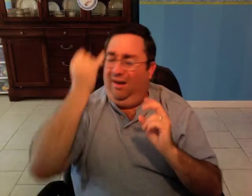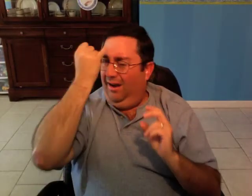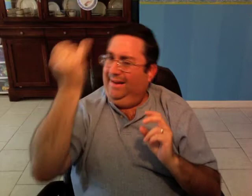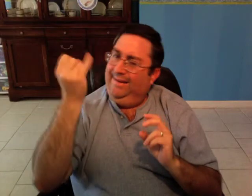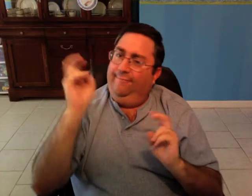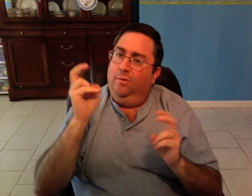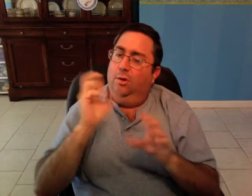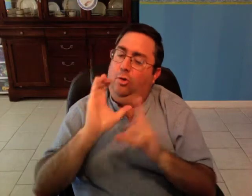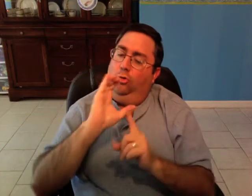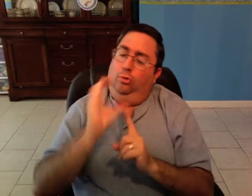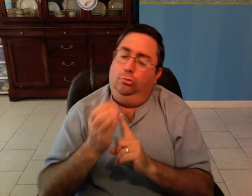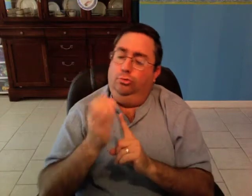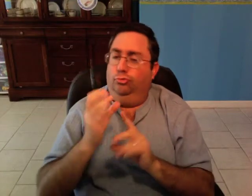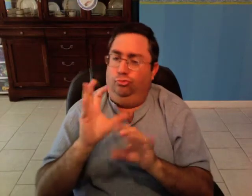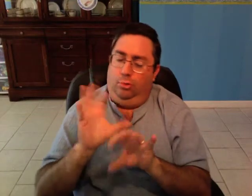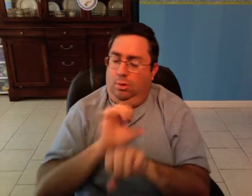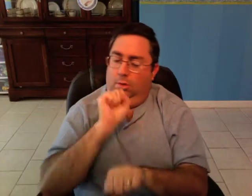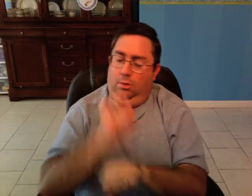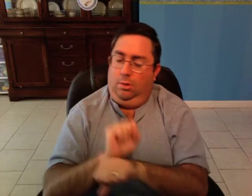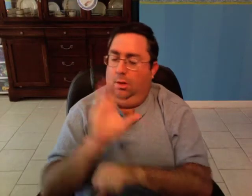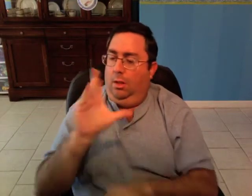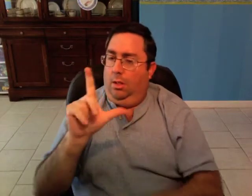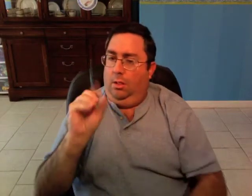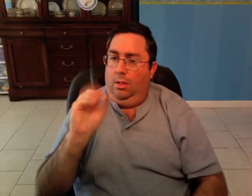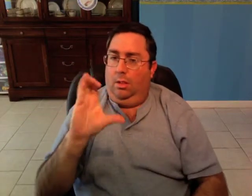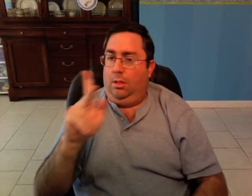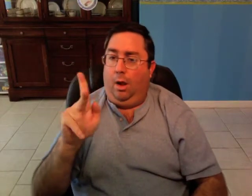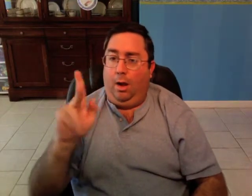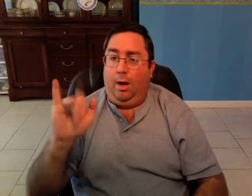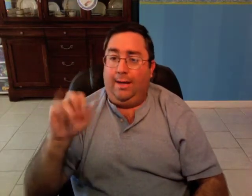Bohannon warns about the idea of "cultural lock-in",